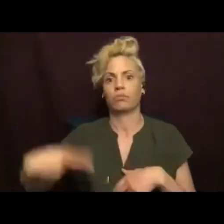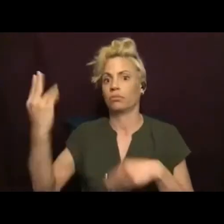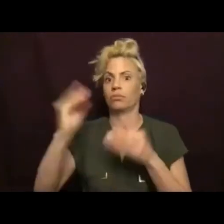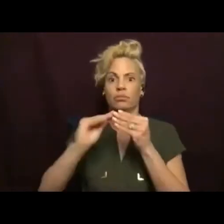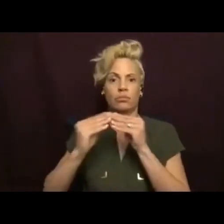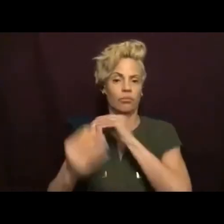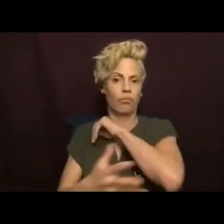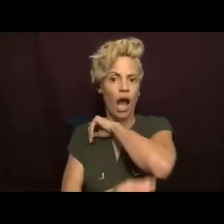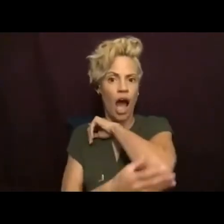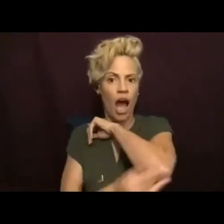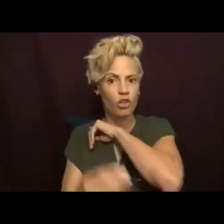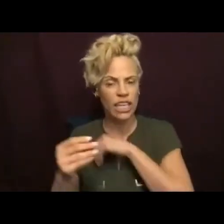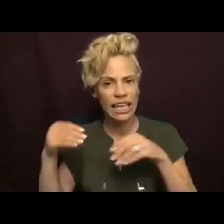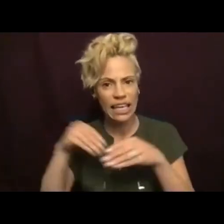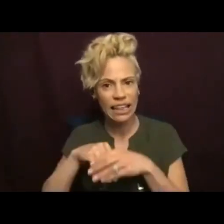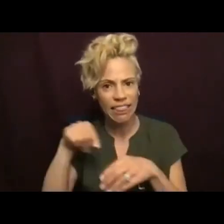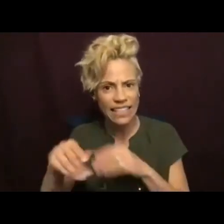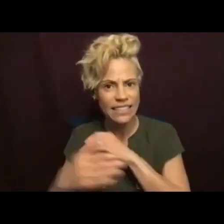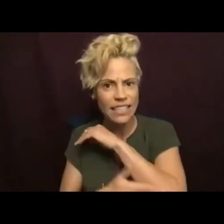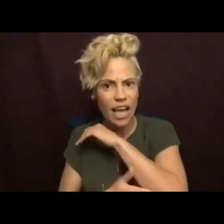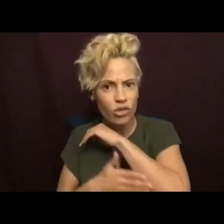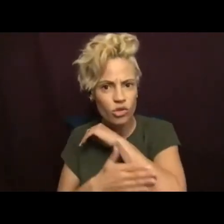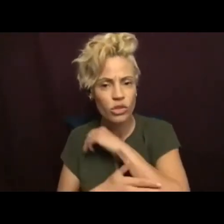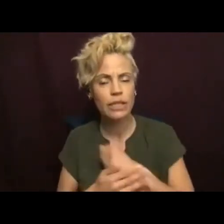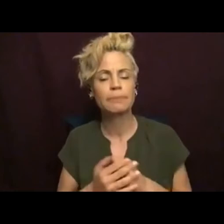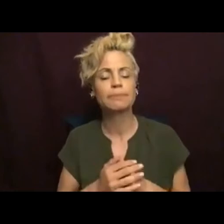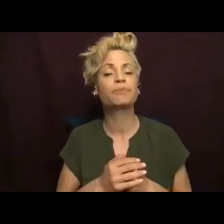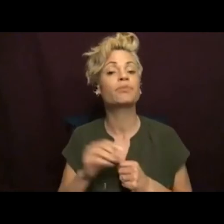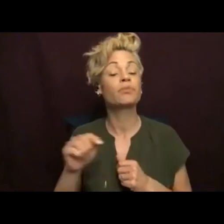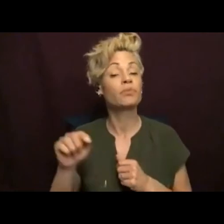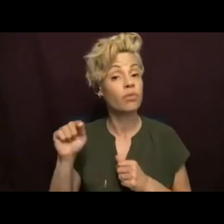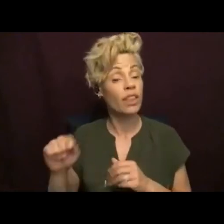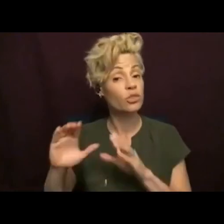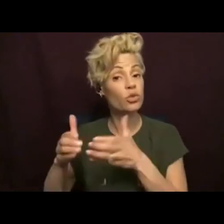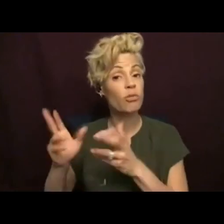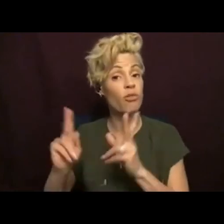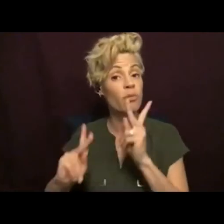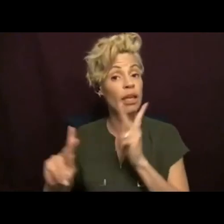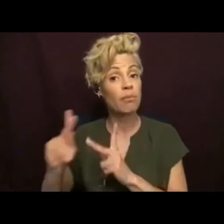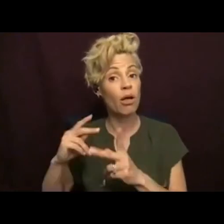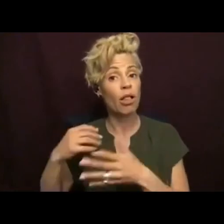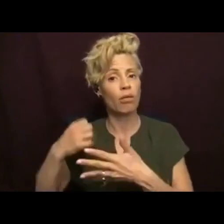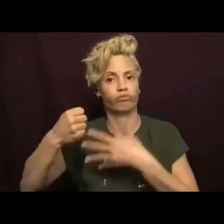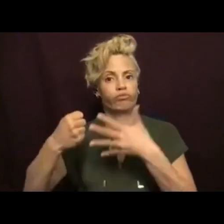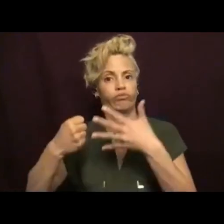So, this is a group of people who are at the very bottom being pressured.